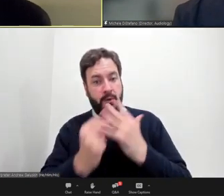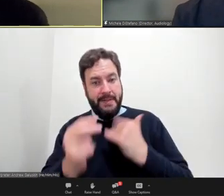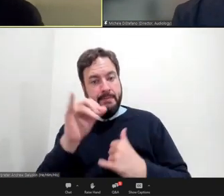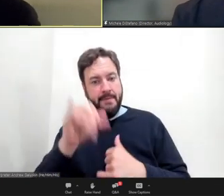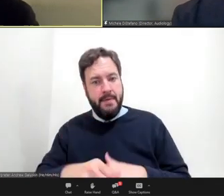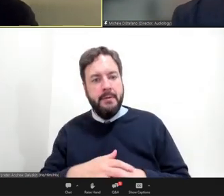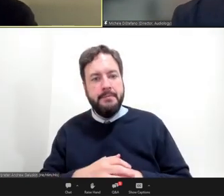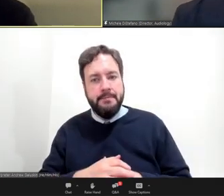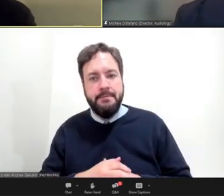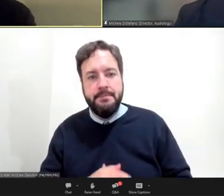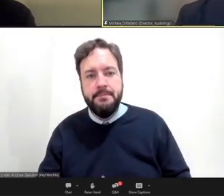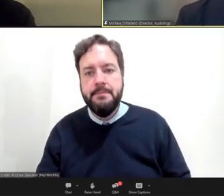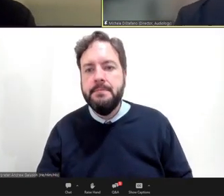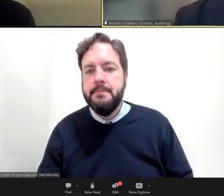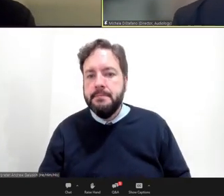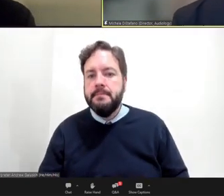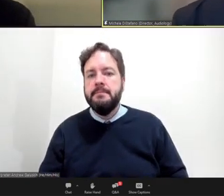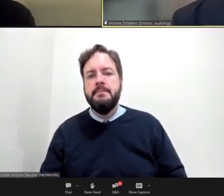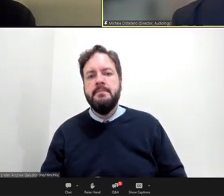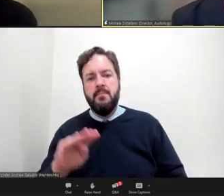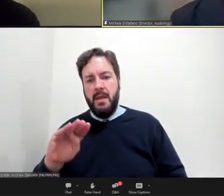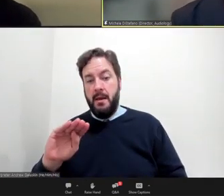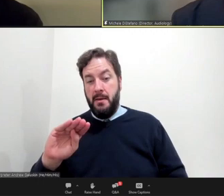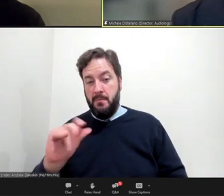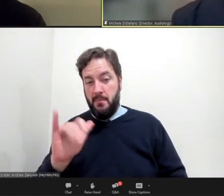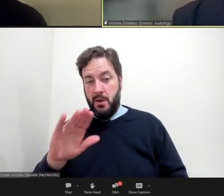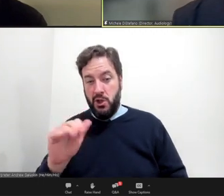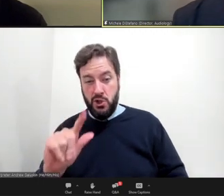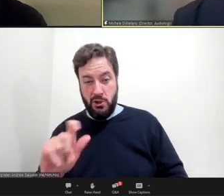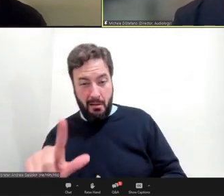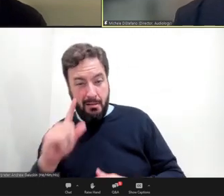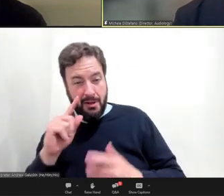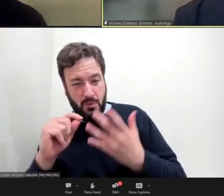Yeah. The only other thing I would say is if it's a newly diagnosed hearing loss at ten,